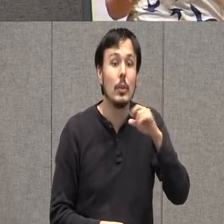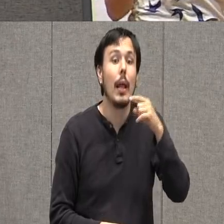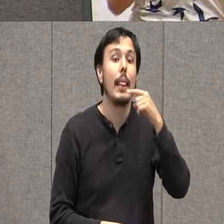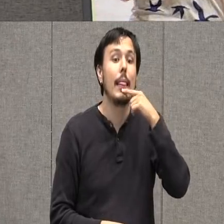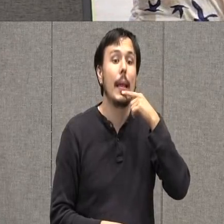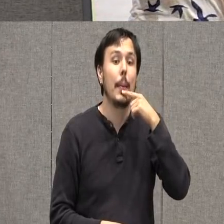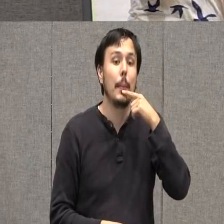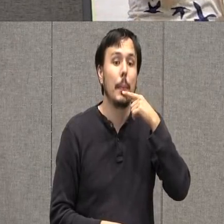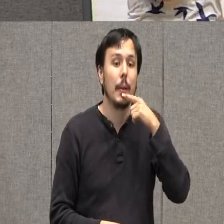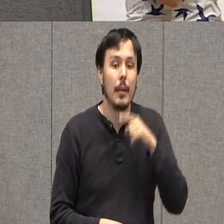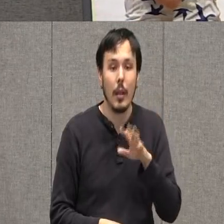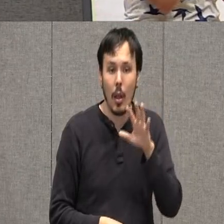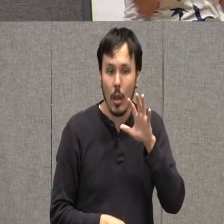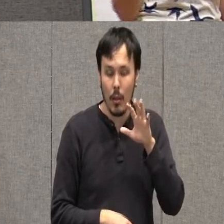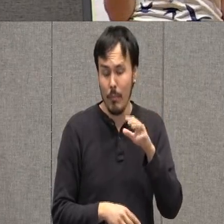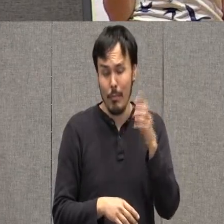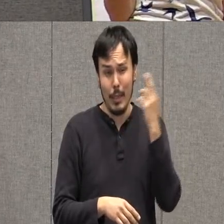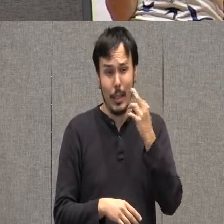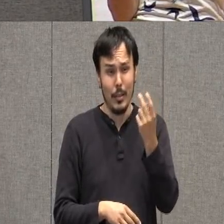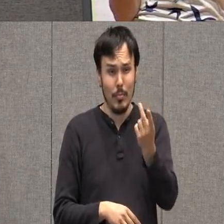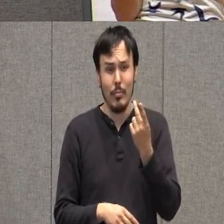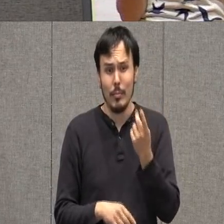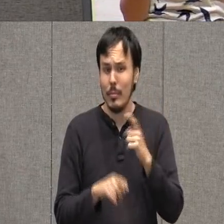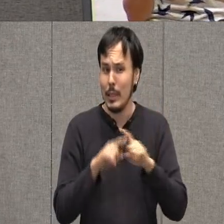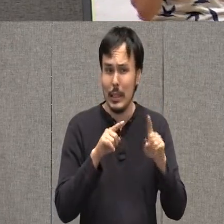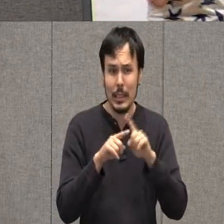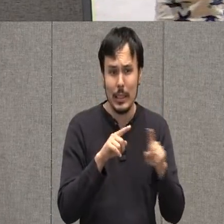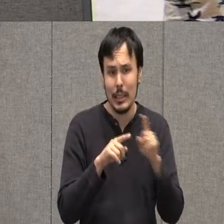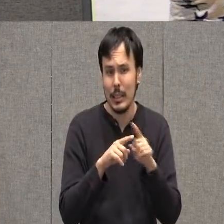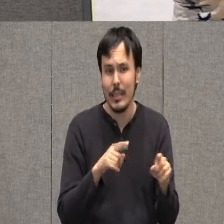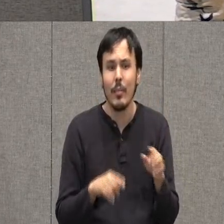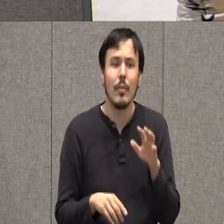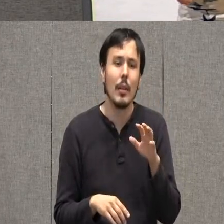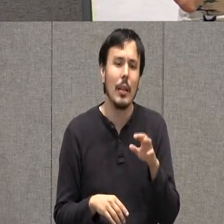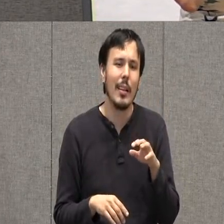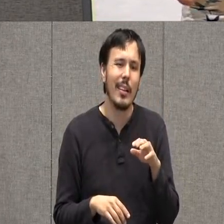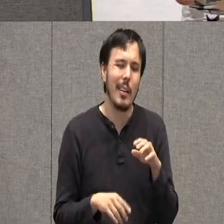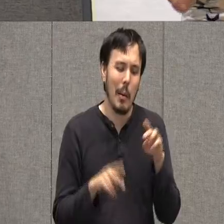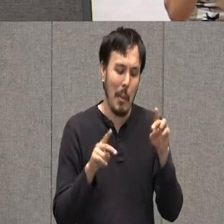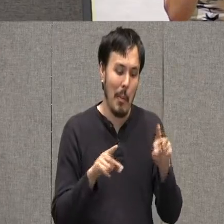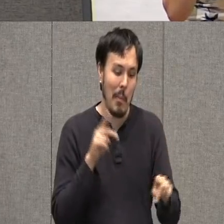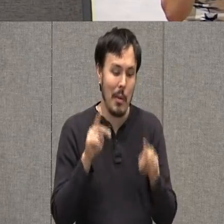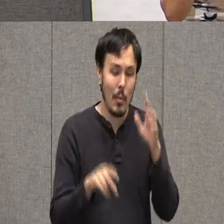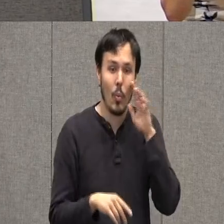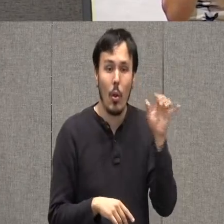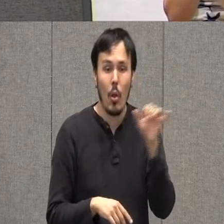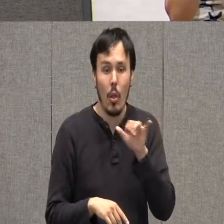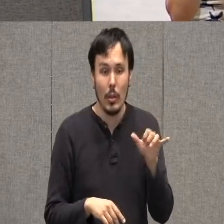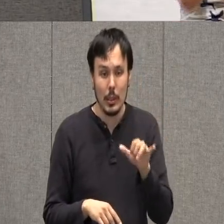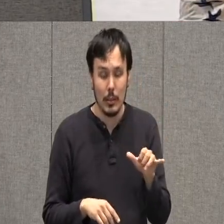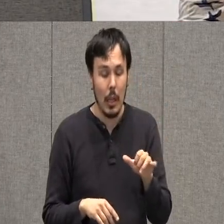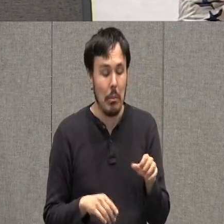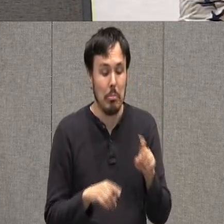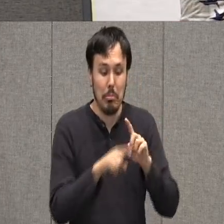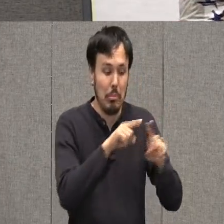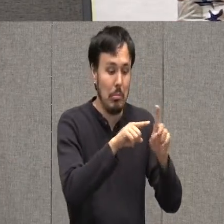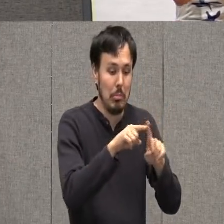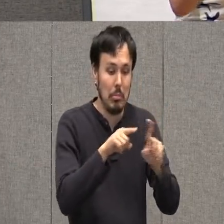your proportions are gonna be different than mine are. And it's helpful to measure your face and then try someone else's